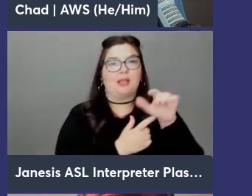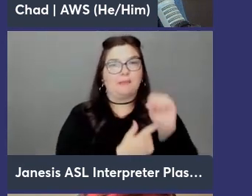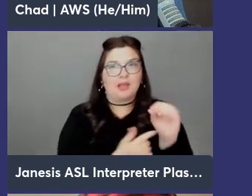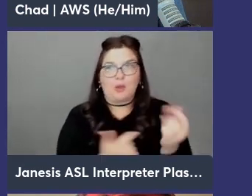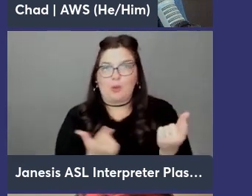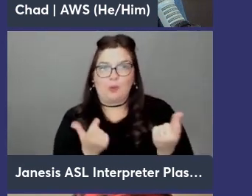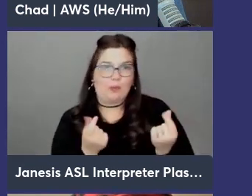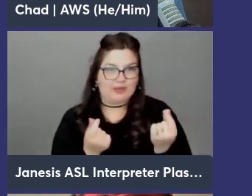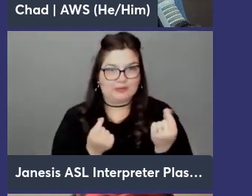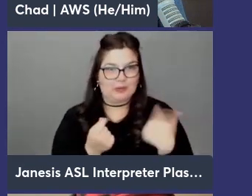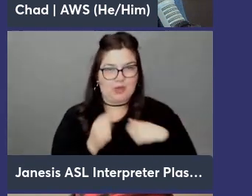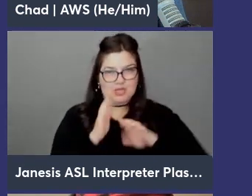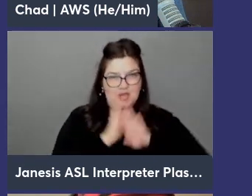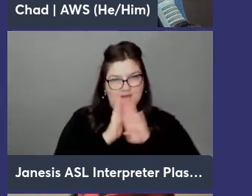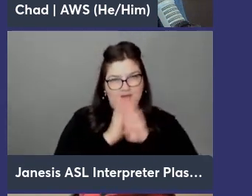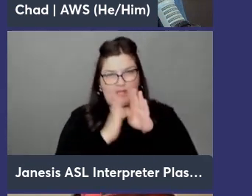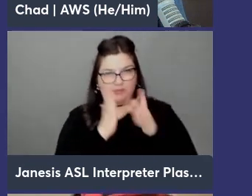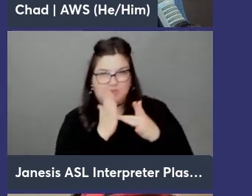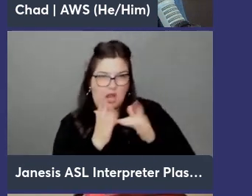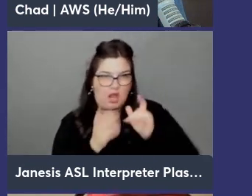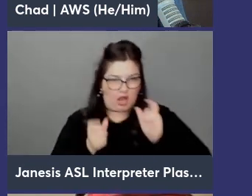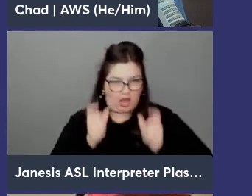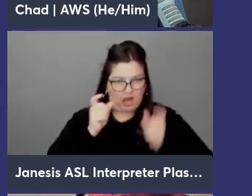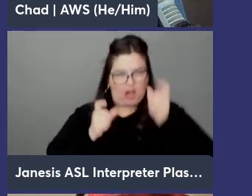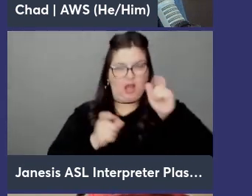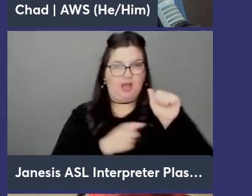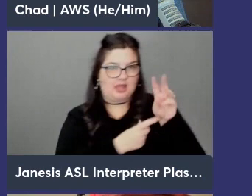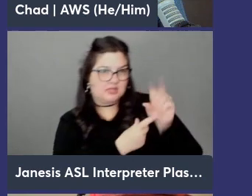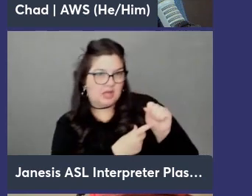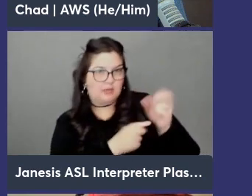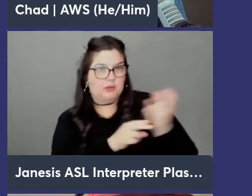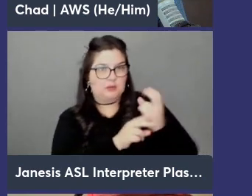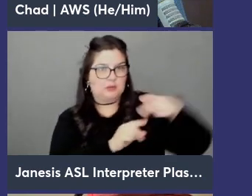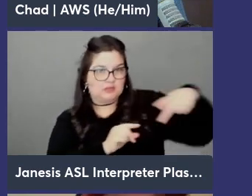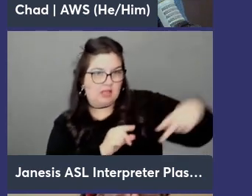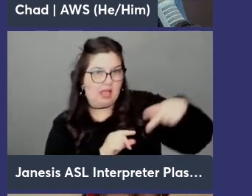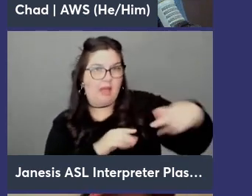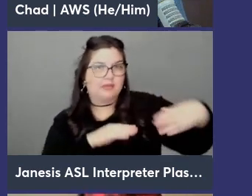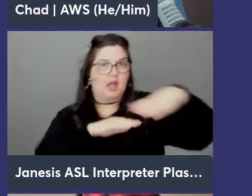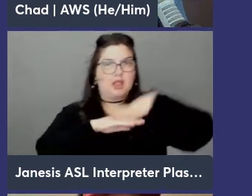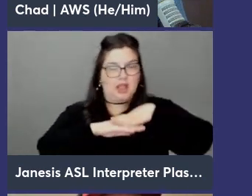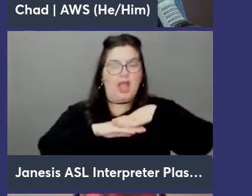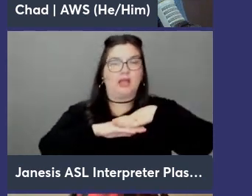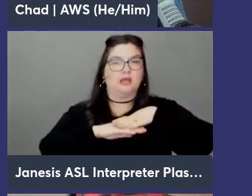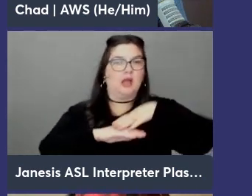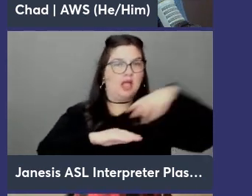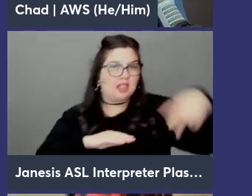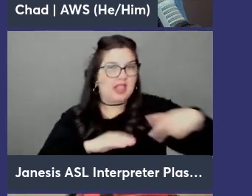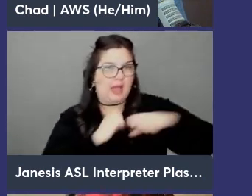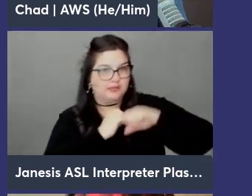together with AWS, using AWS Lambda layer, Lambda extension, and few more technologies,